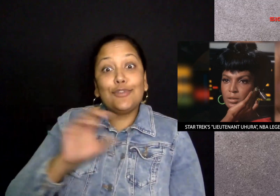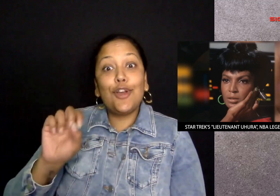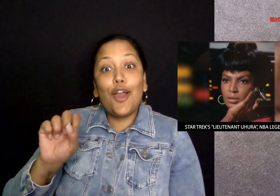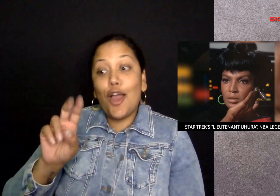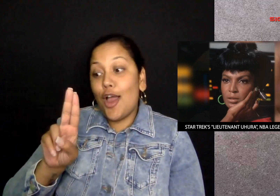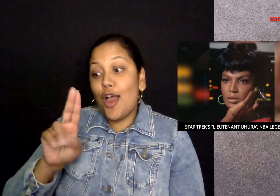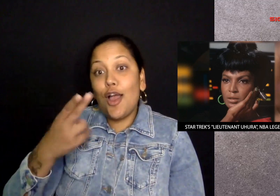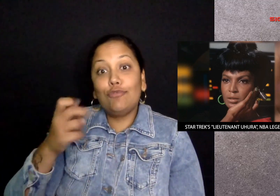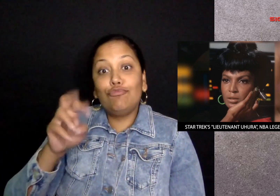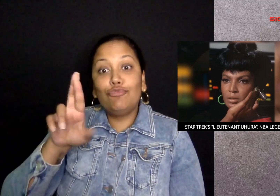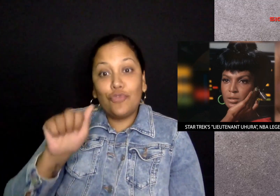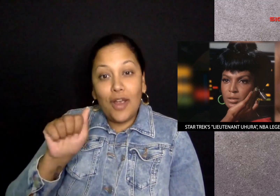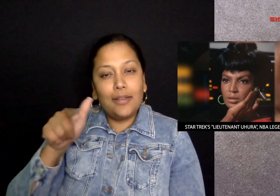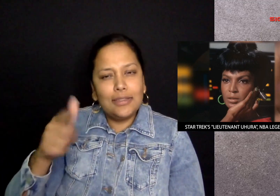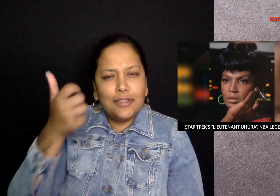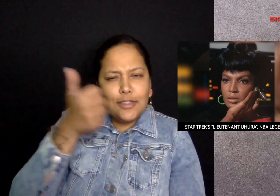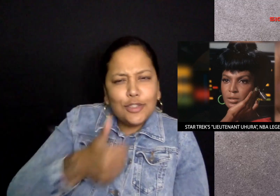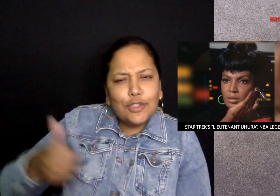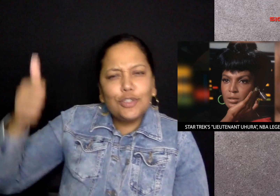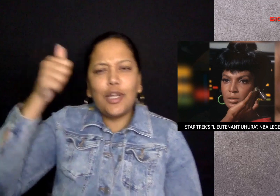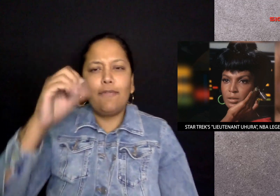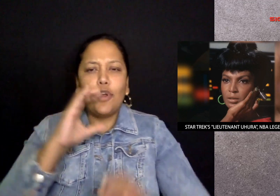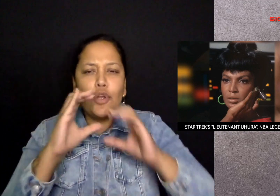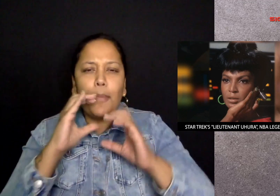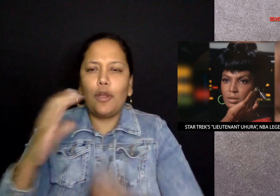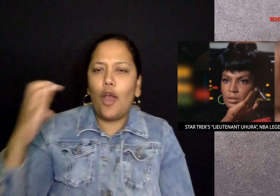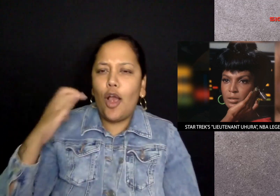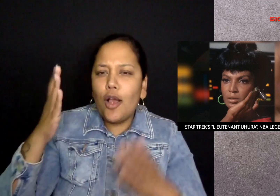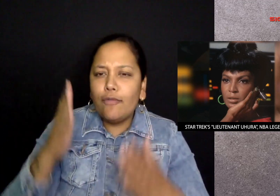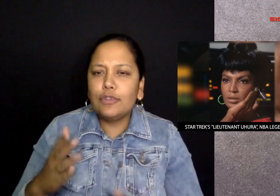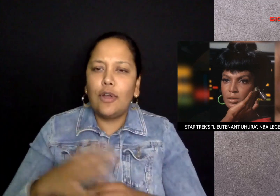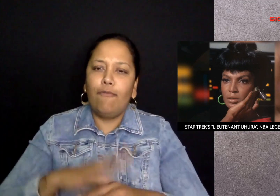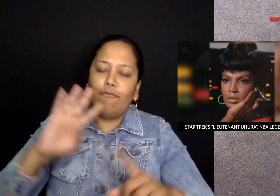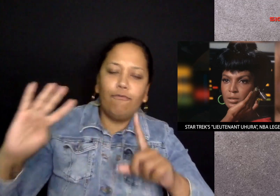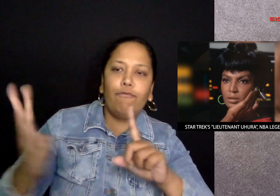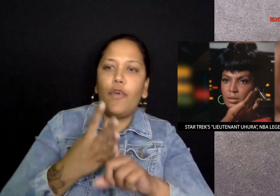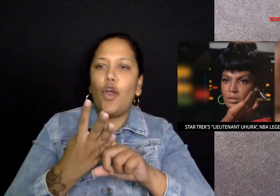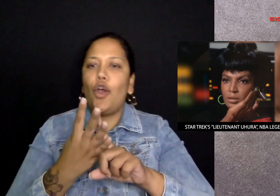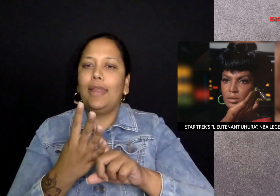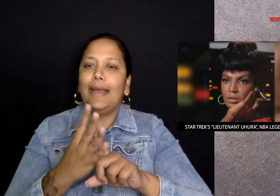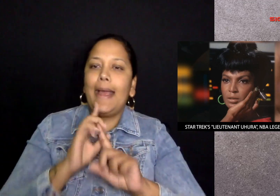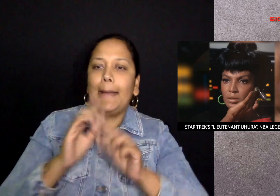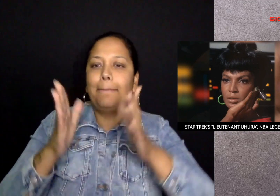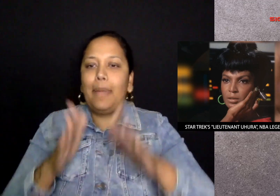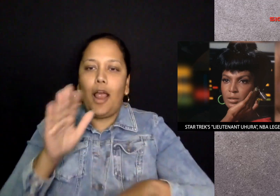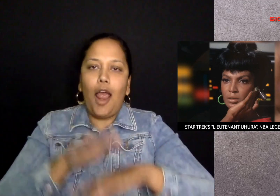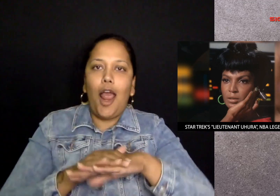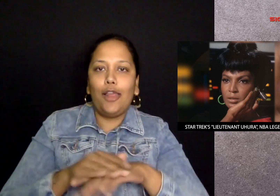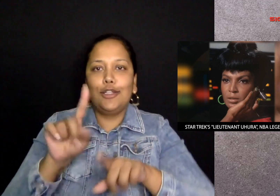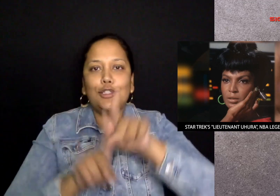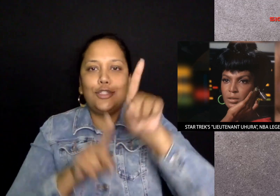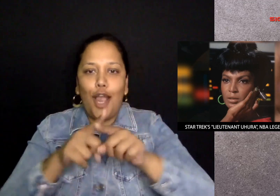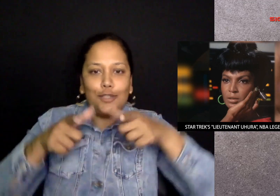her character Uhura was the chief communications officer and forth in command